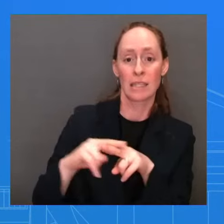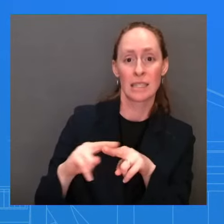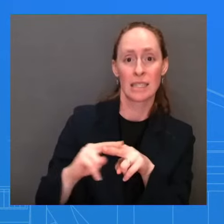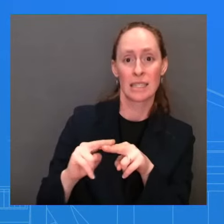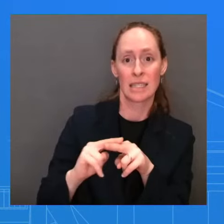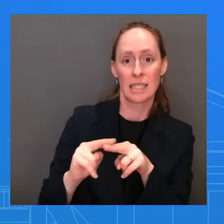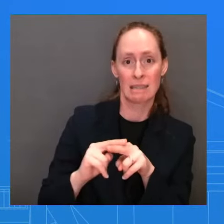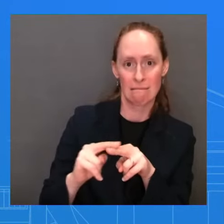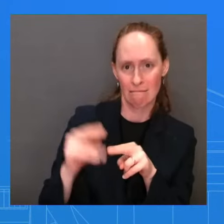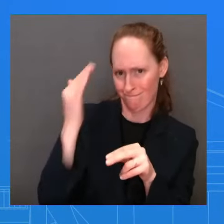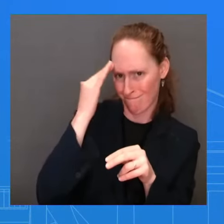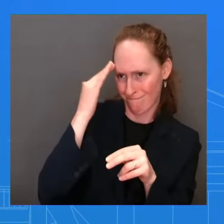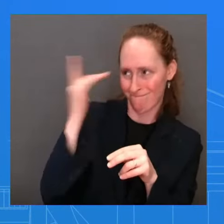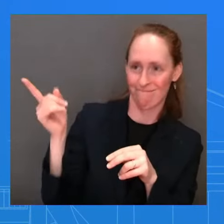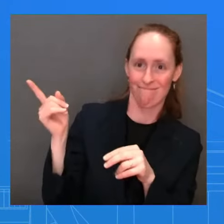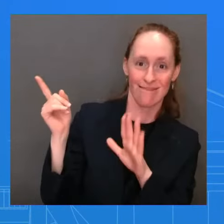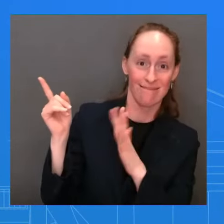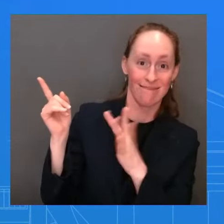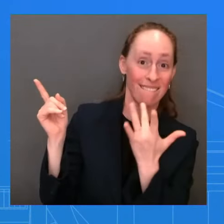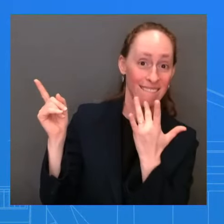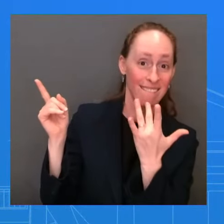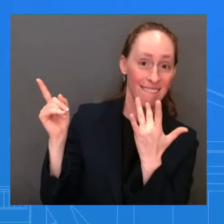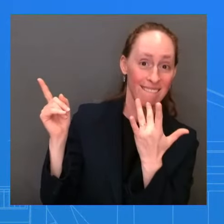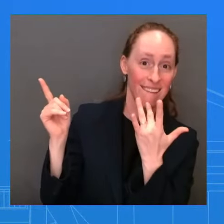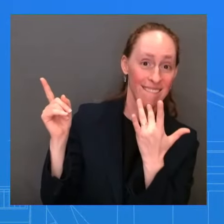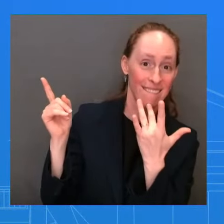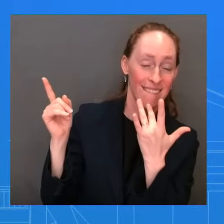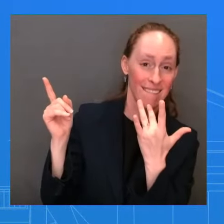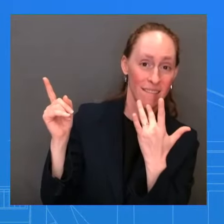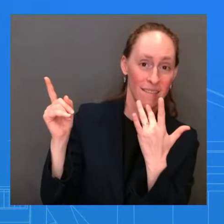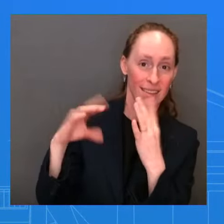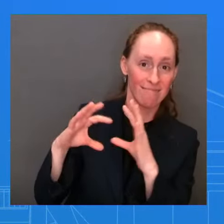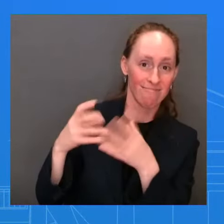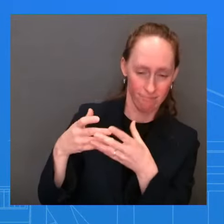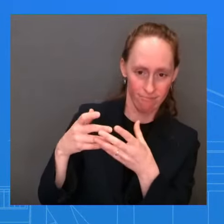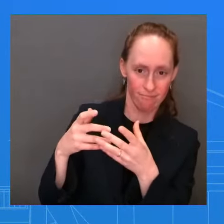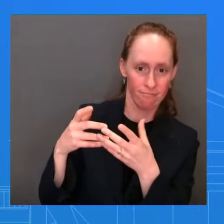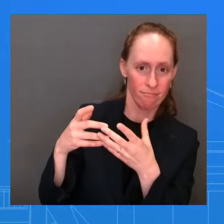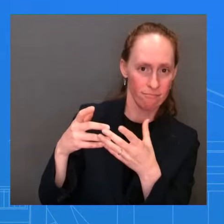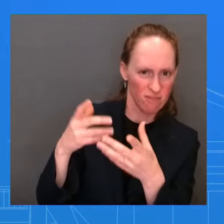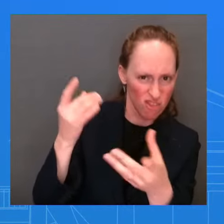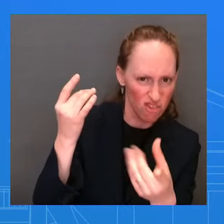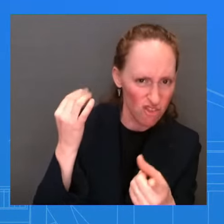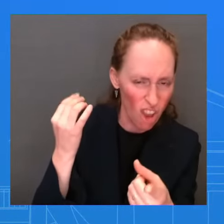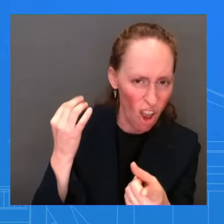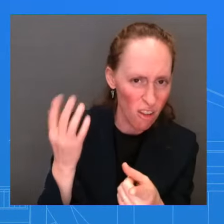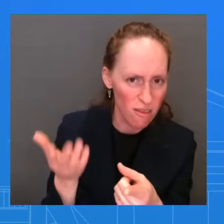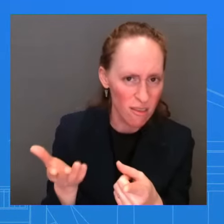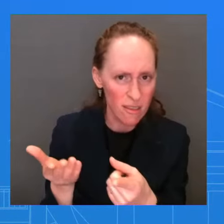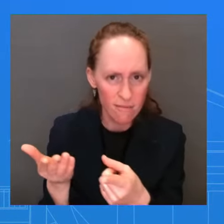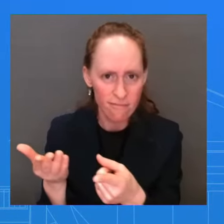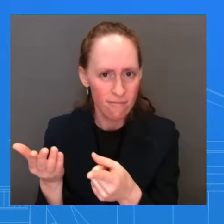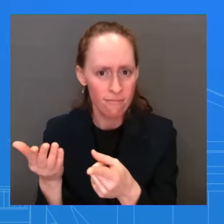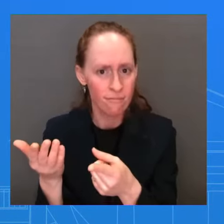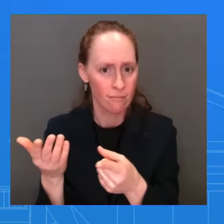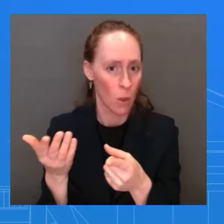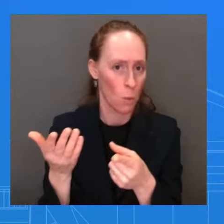Does the White House have any comment on that and his concerns about there not being nominees for the Board who are from more rural states?